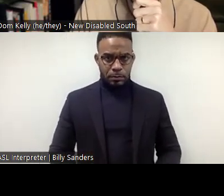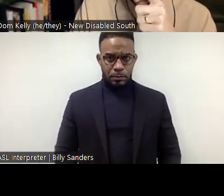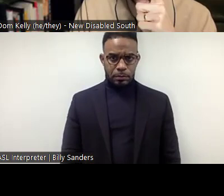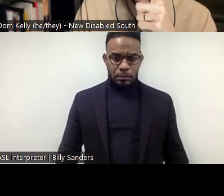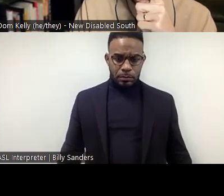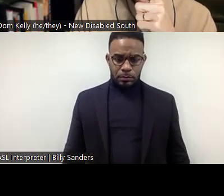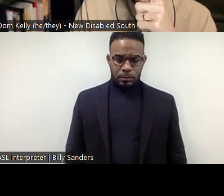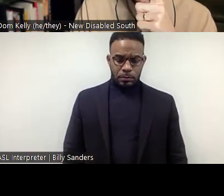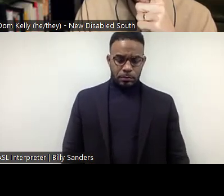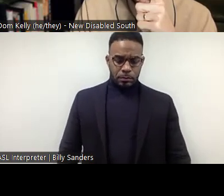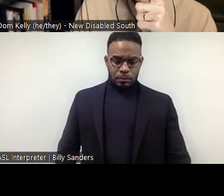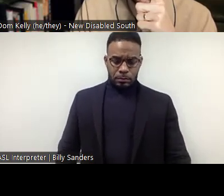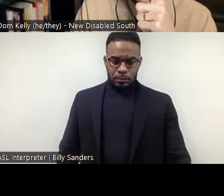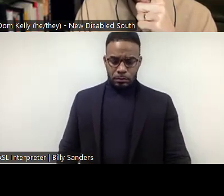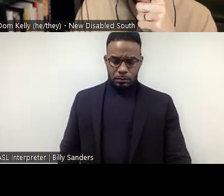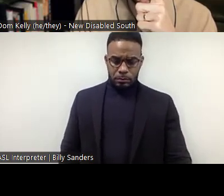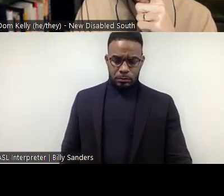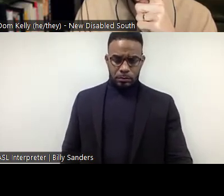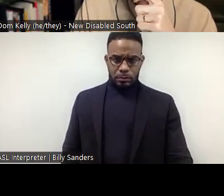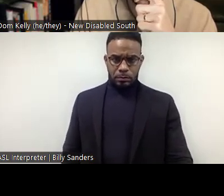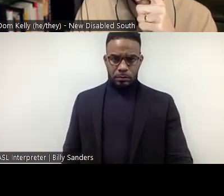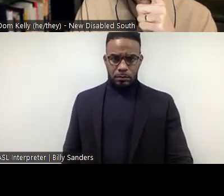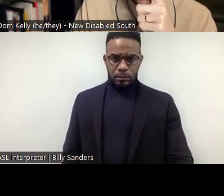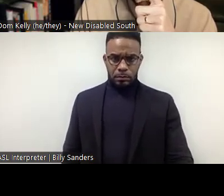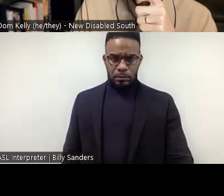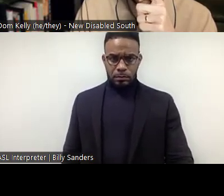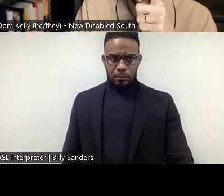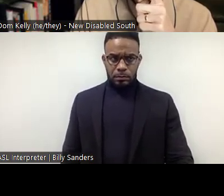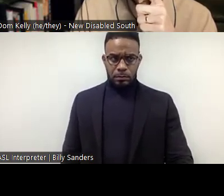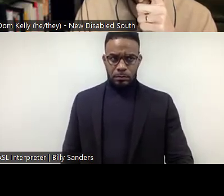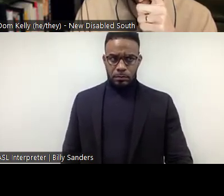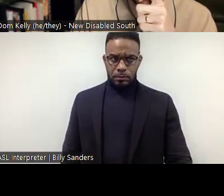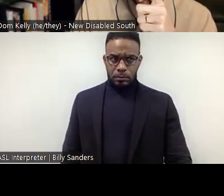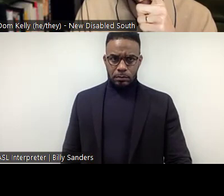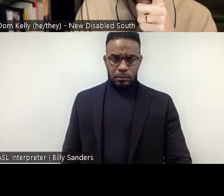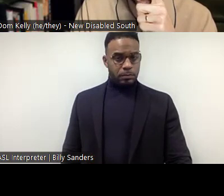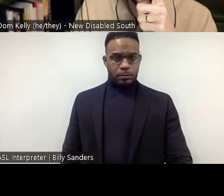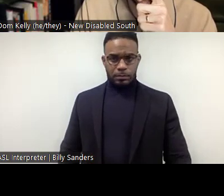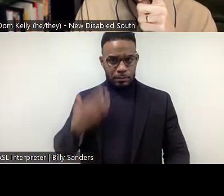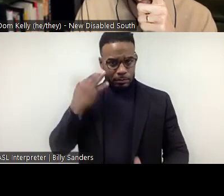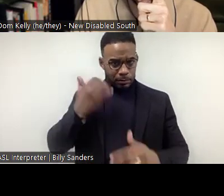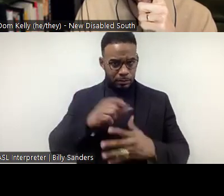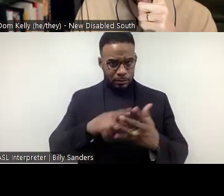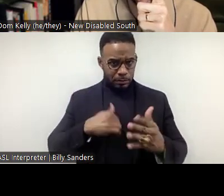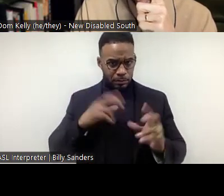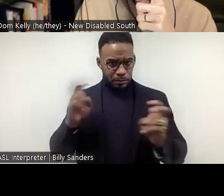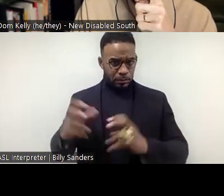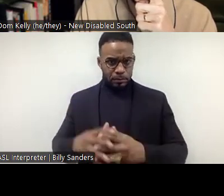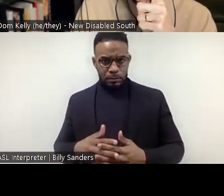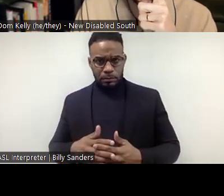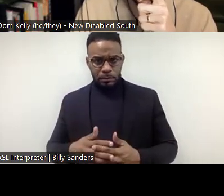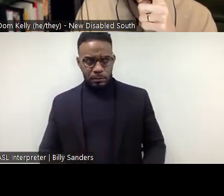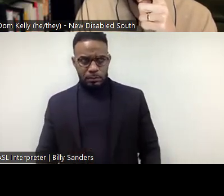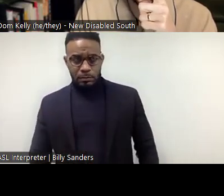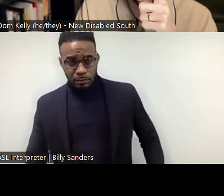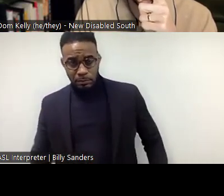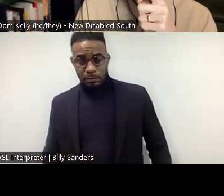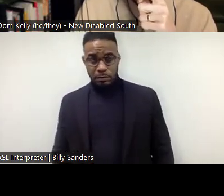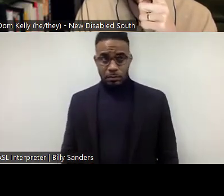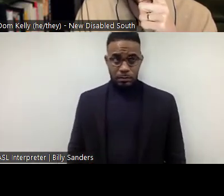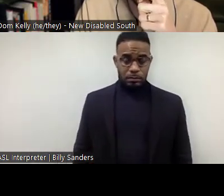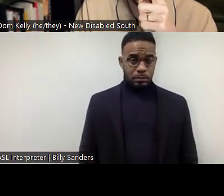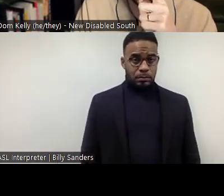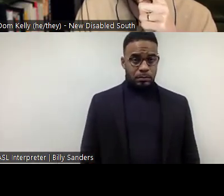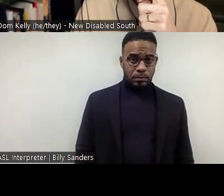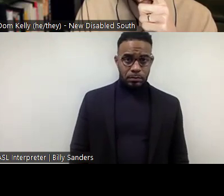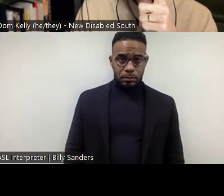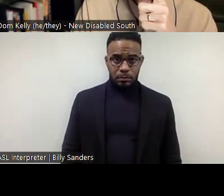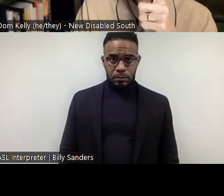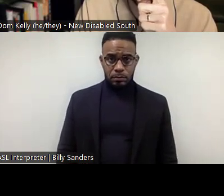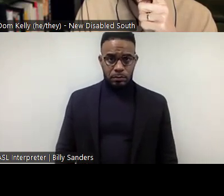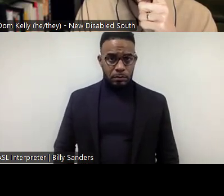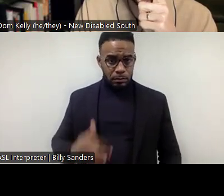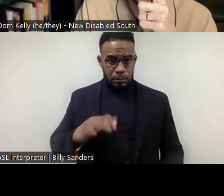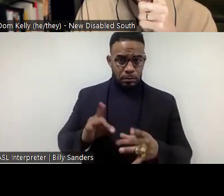Shoot, I don't know if Anita is having issues.